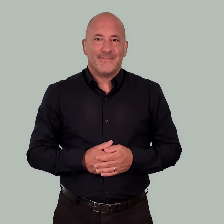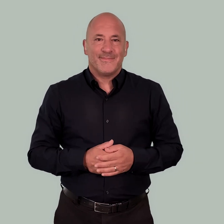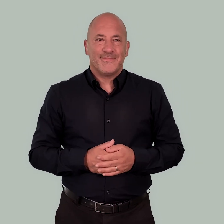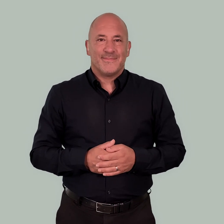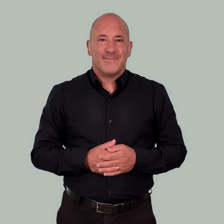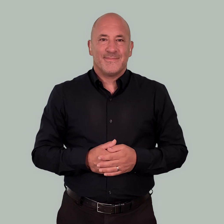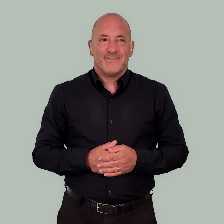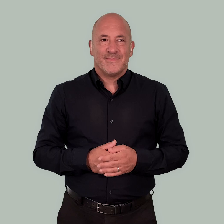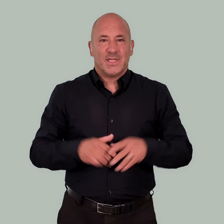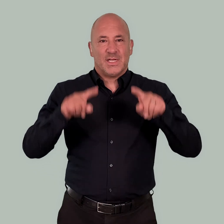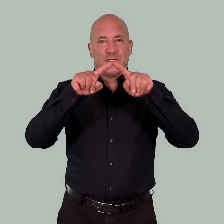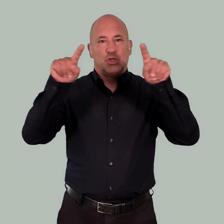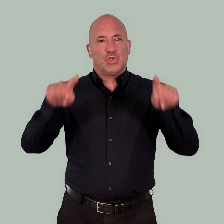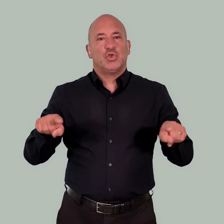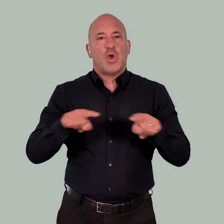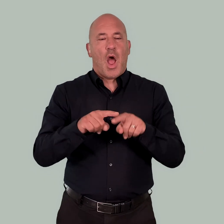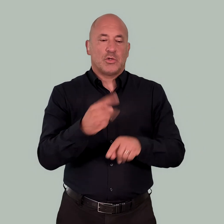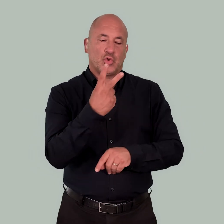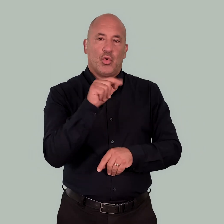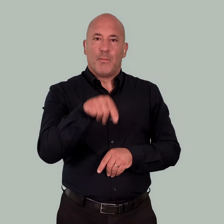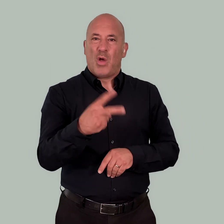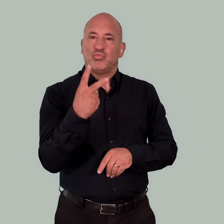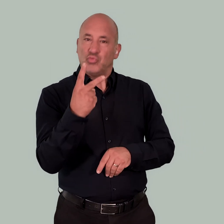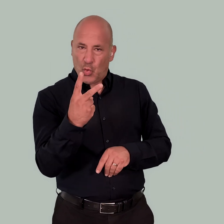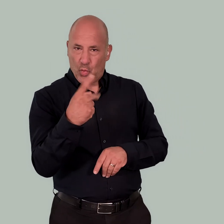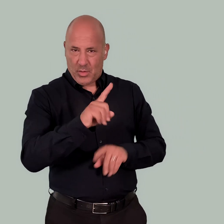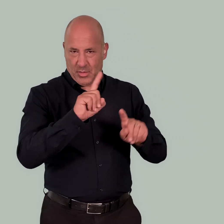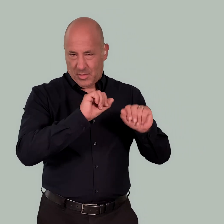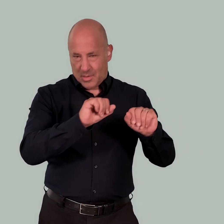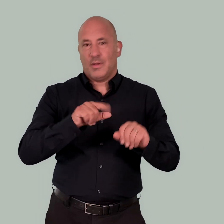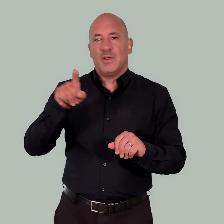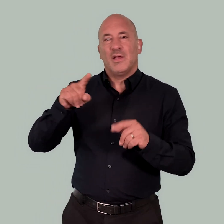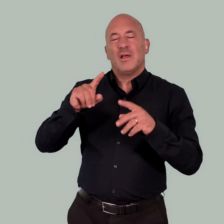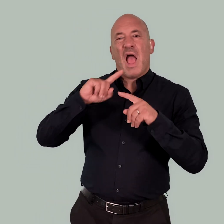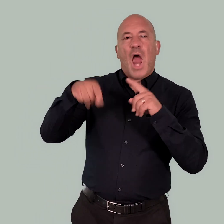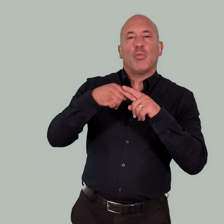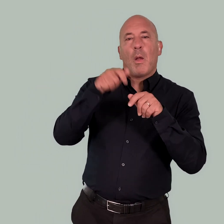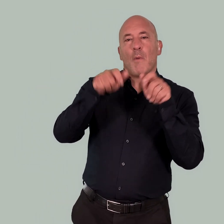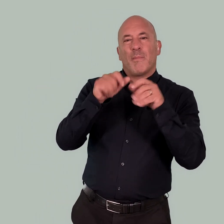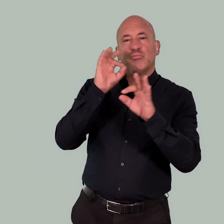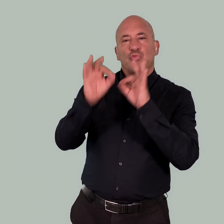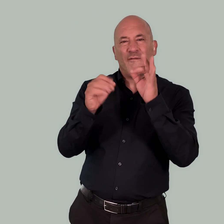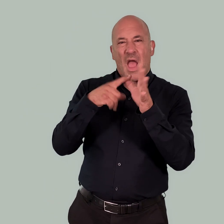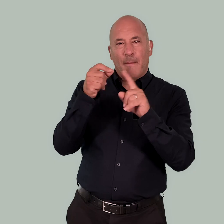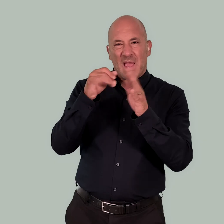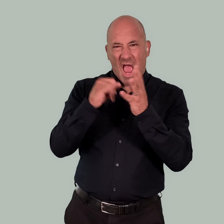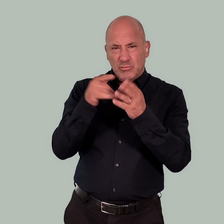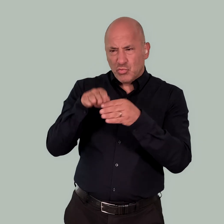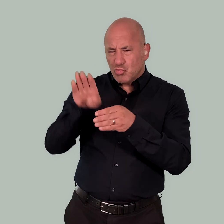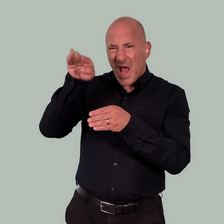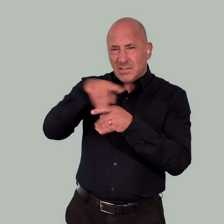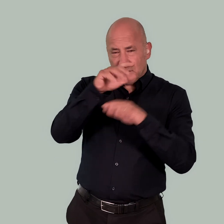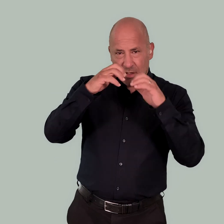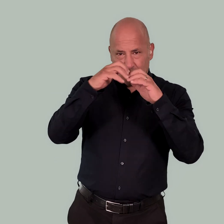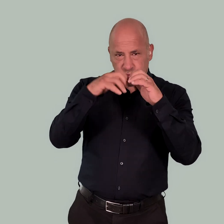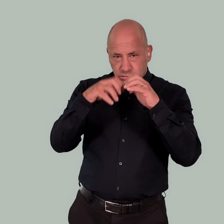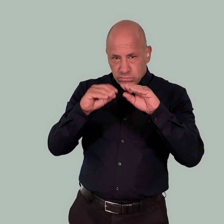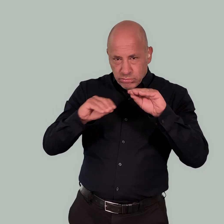2.11 Chart 2.2 disaggregates the trends from the Annual Population Survey (APS),